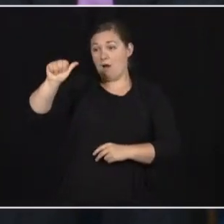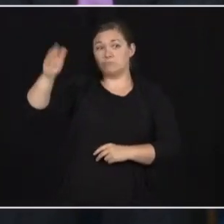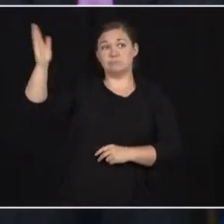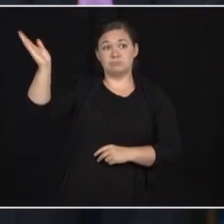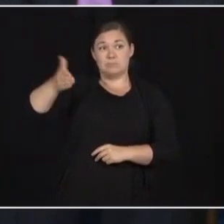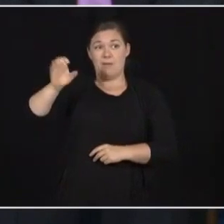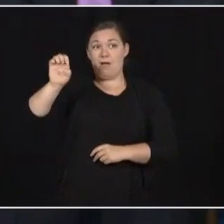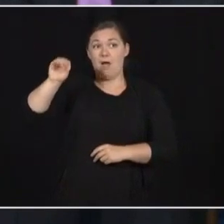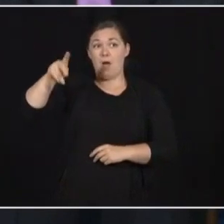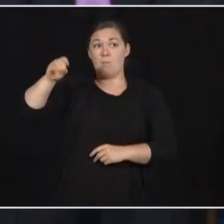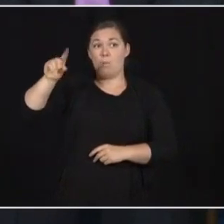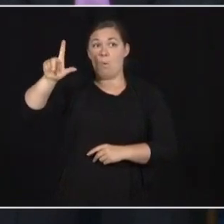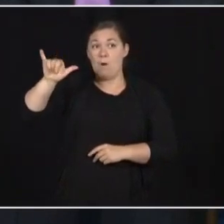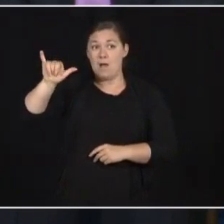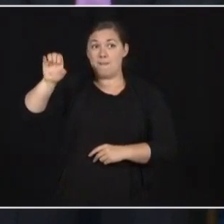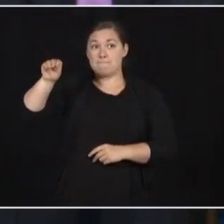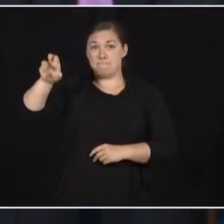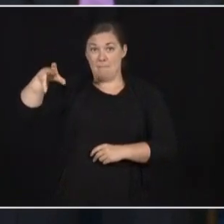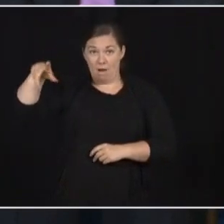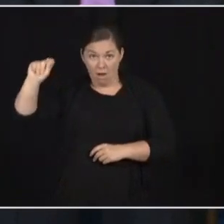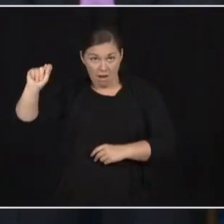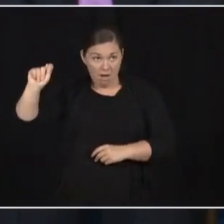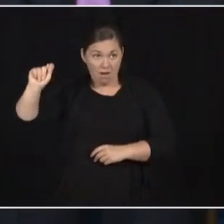or contact